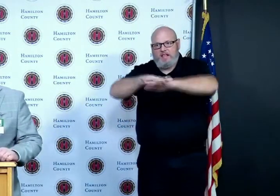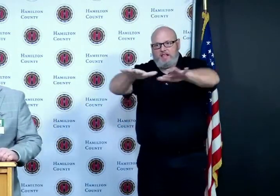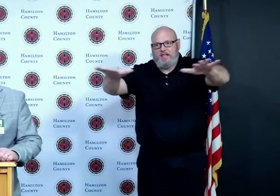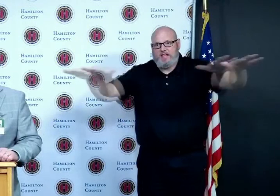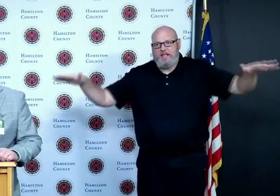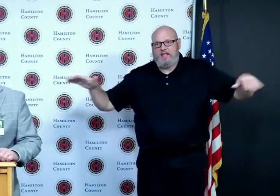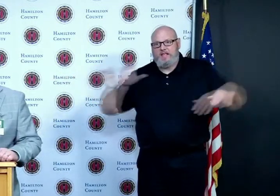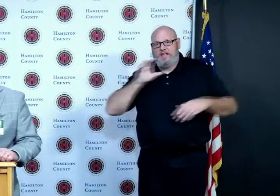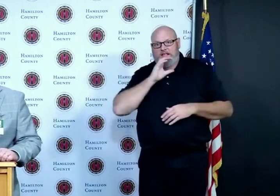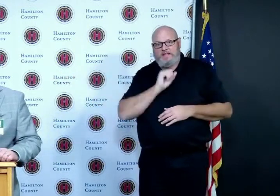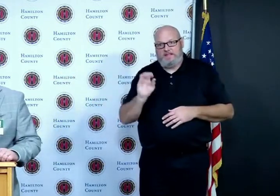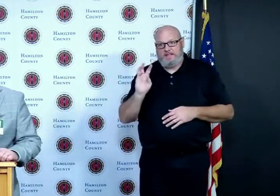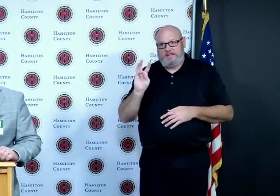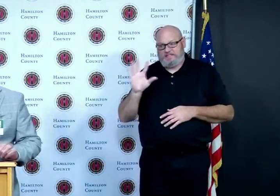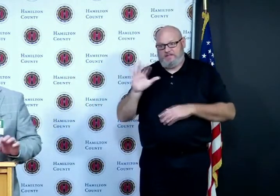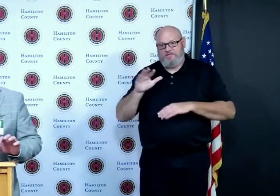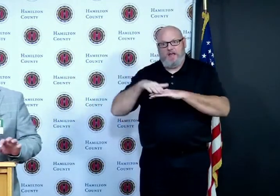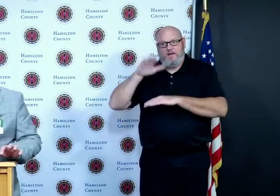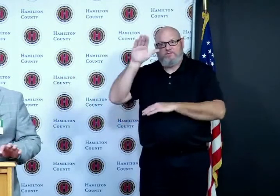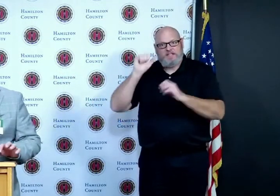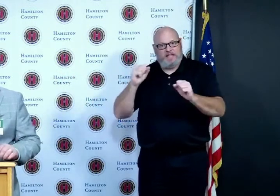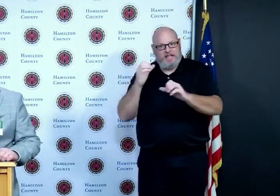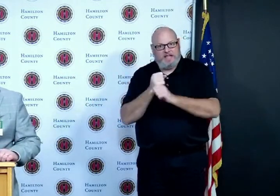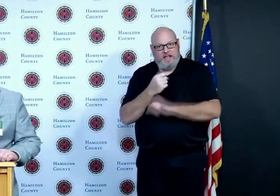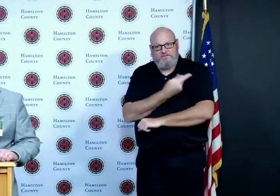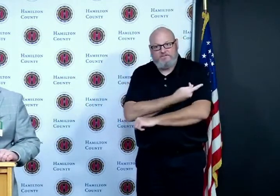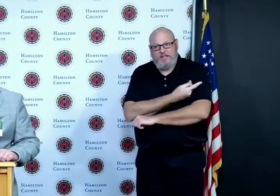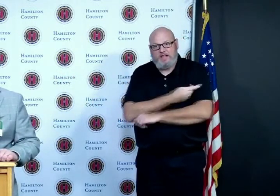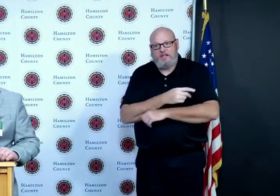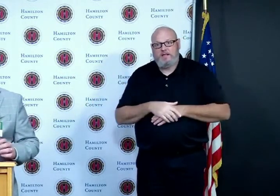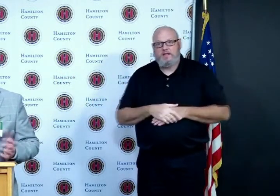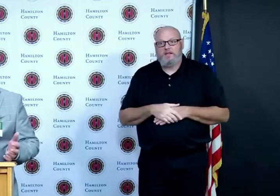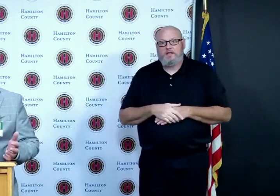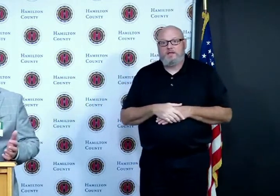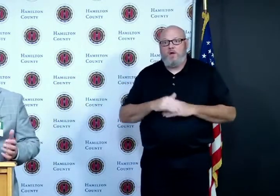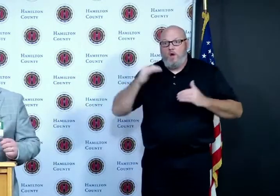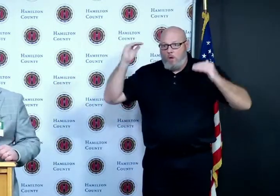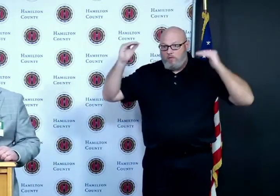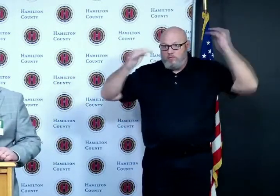of that going to school age or I'm sorry adults working within school buildings including teachers